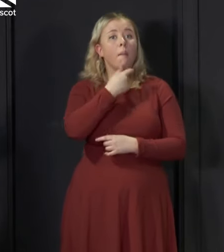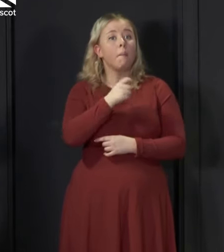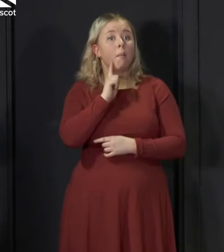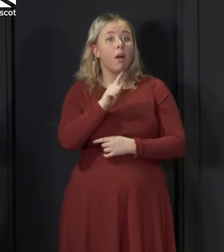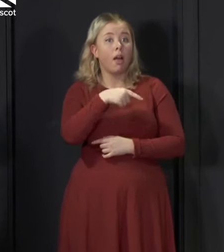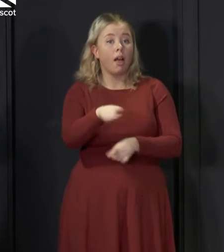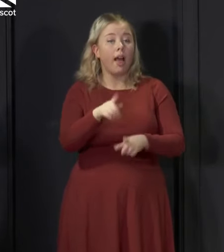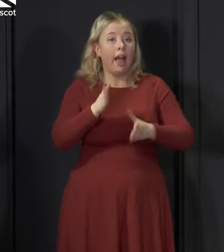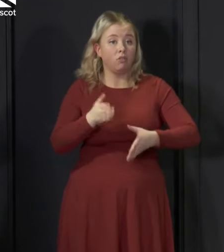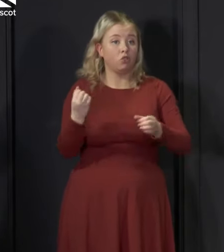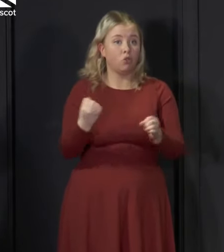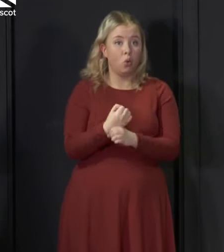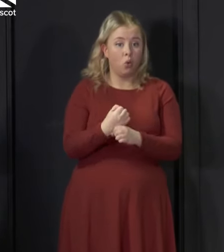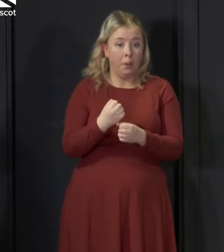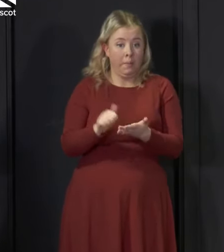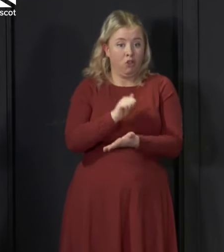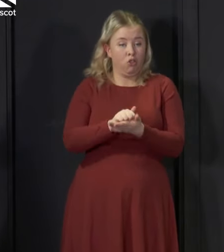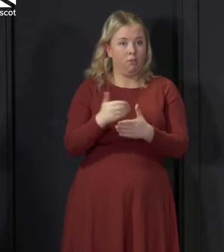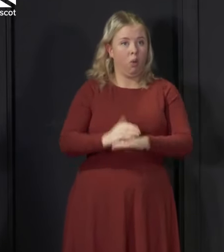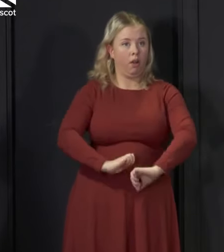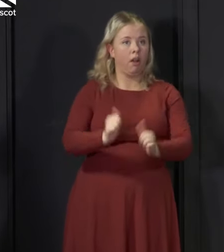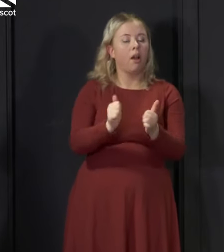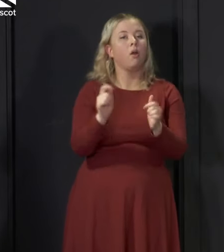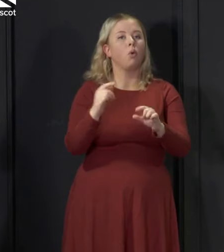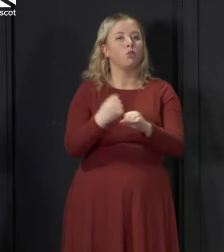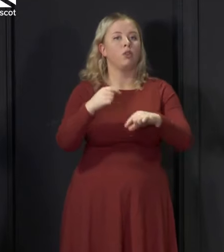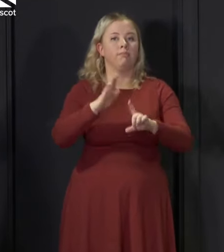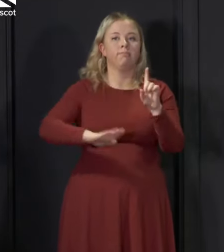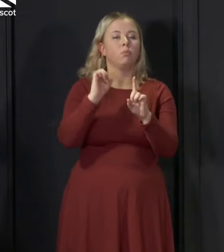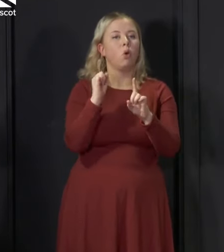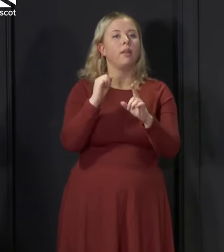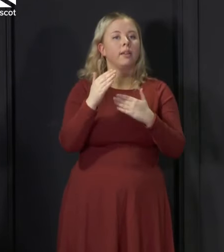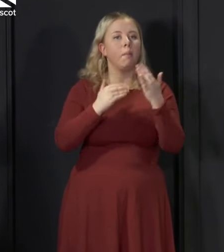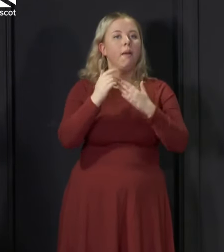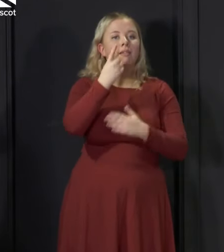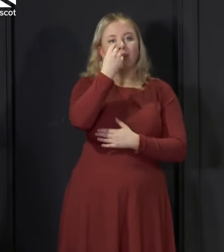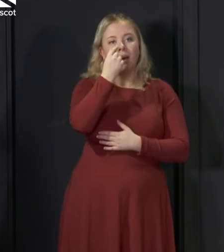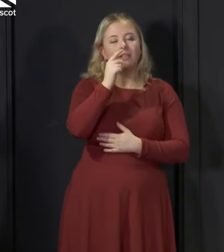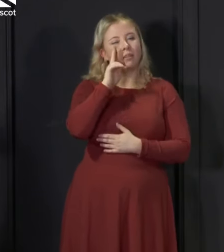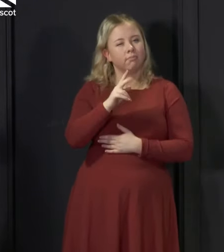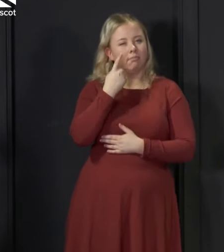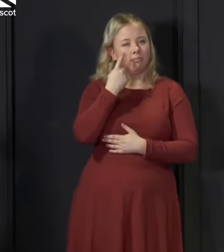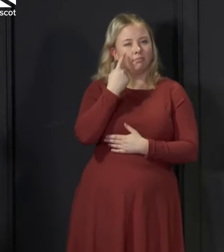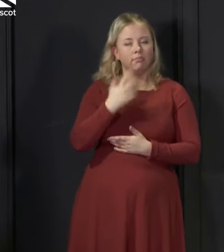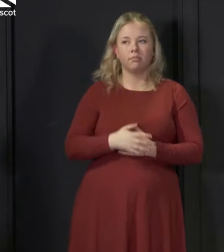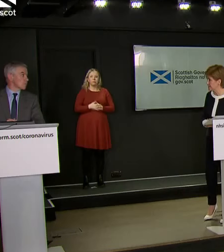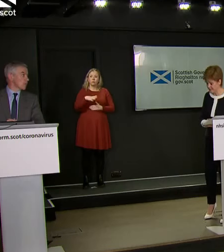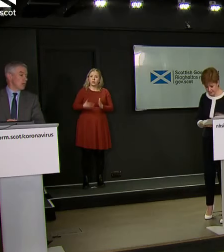the steps we are taking in Scotland to make sure we build that capacity, so watch out for that next week. Do you want to say more about testing?